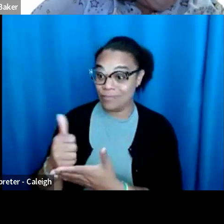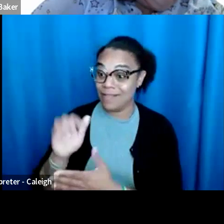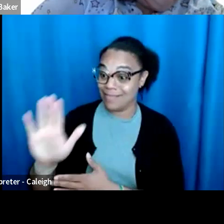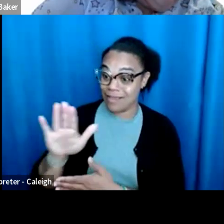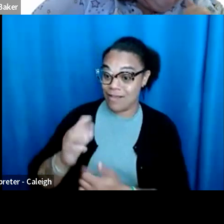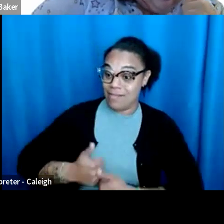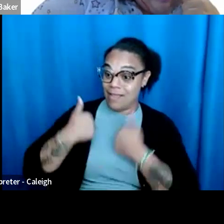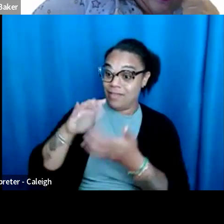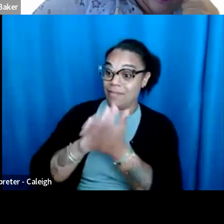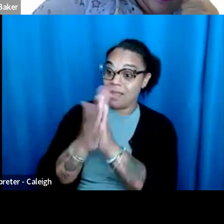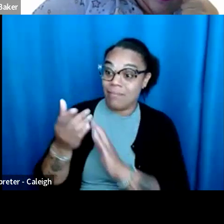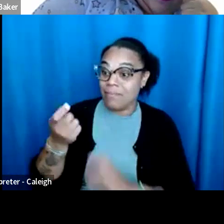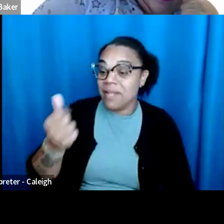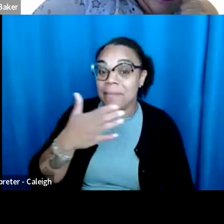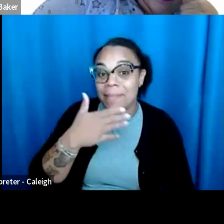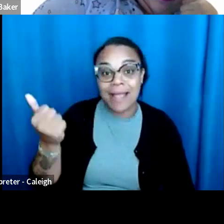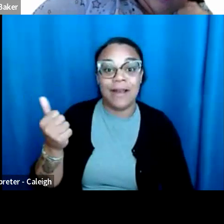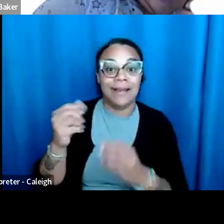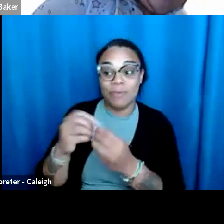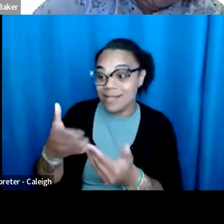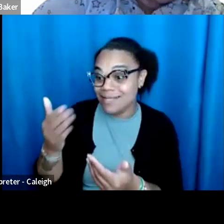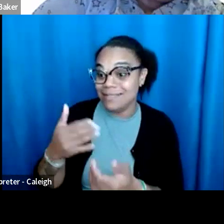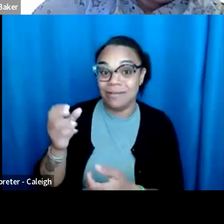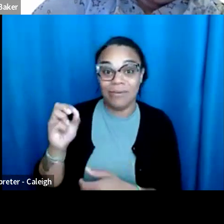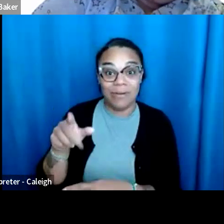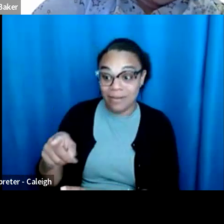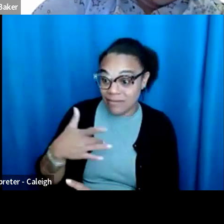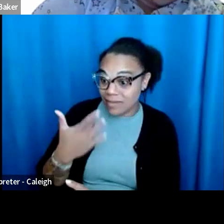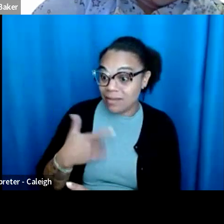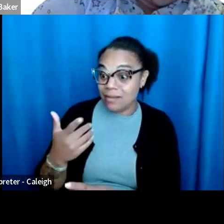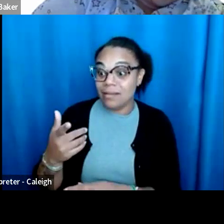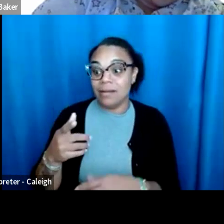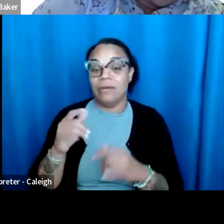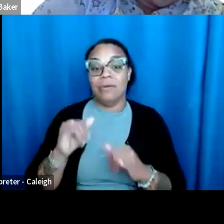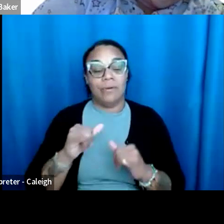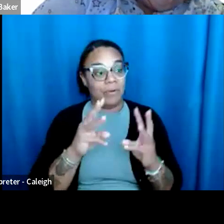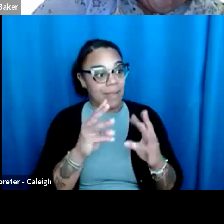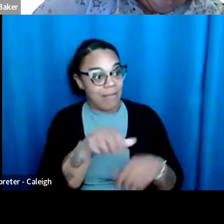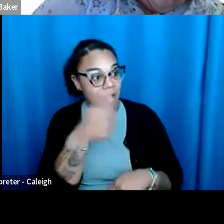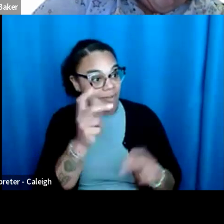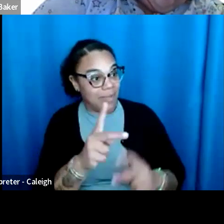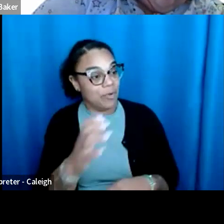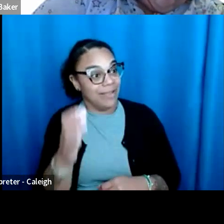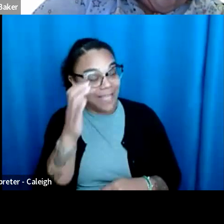or they felt like they had somebody hear them and recognize their struggle,